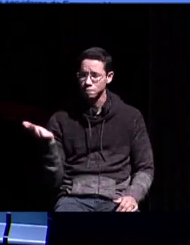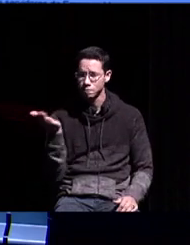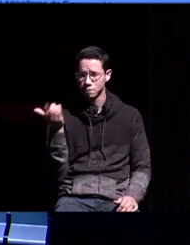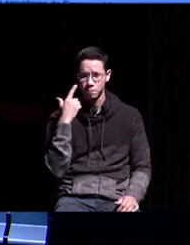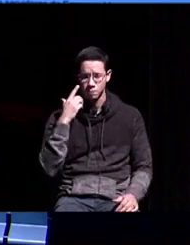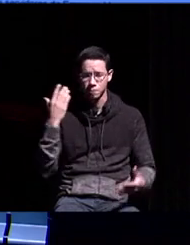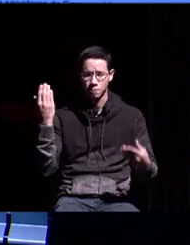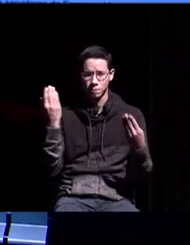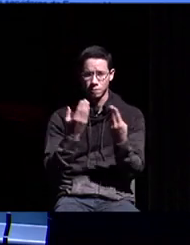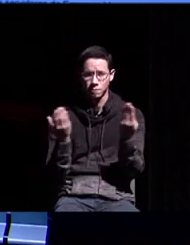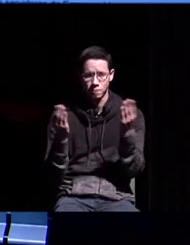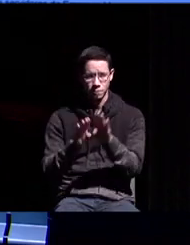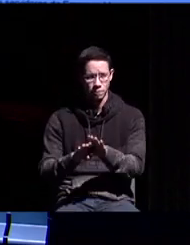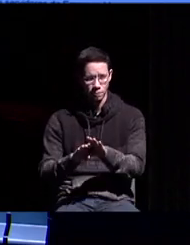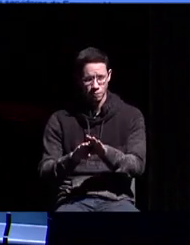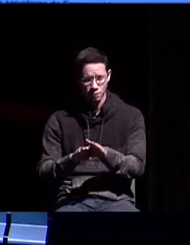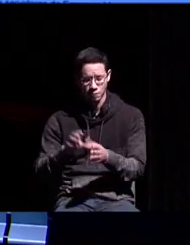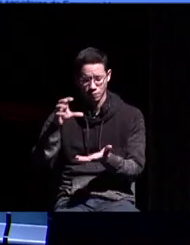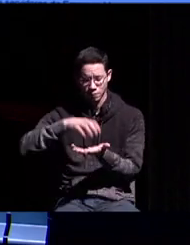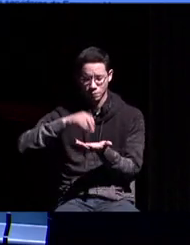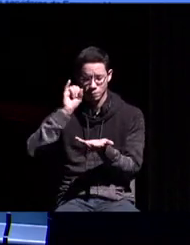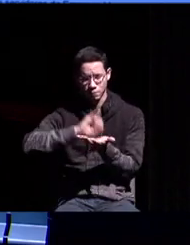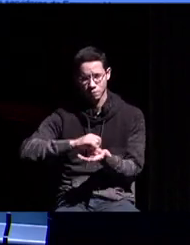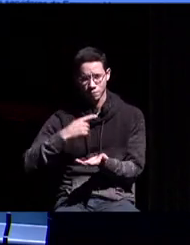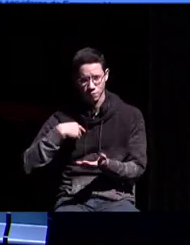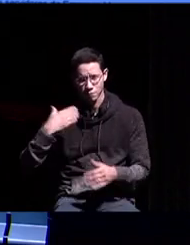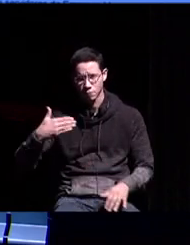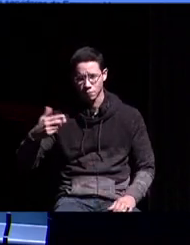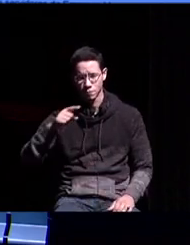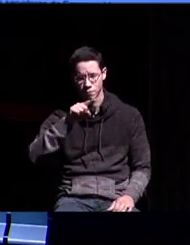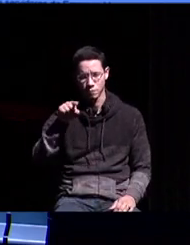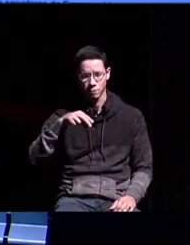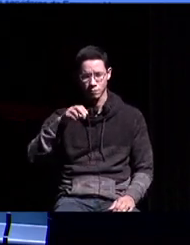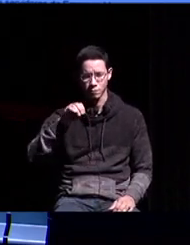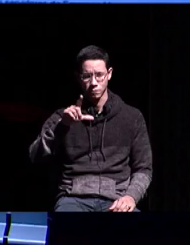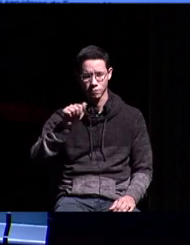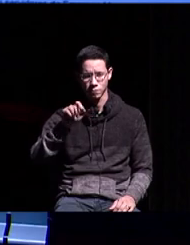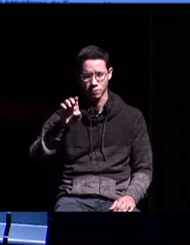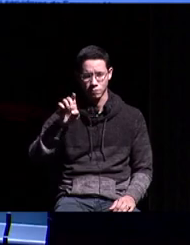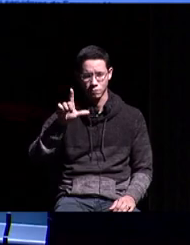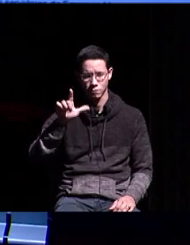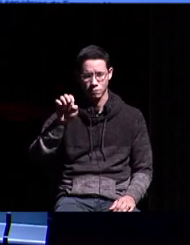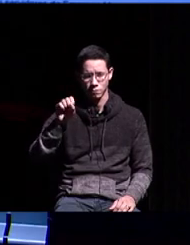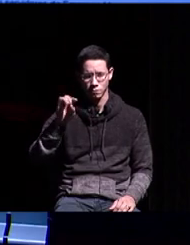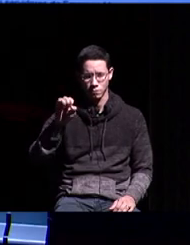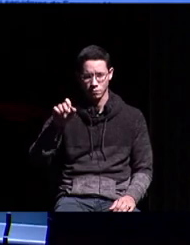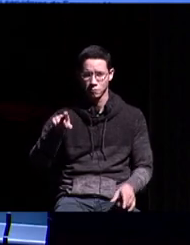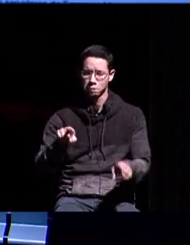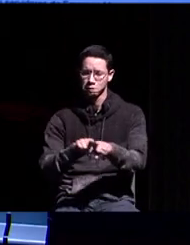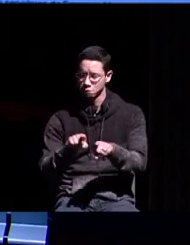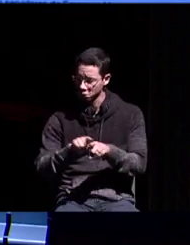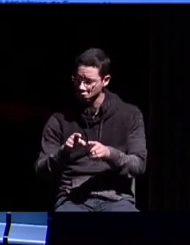and promise to do the same on the East region”. These are just a few strikes in the tourism sector.